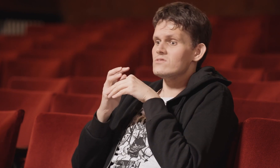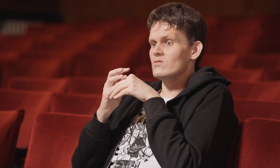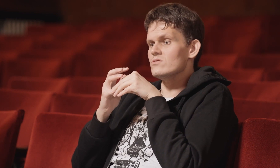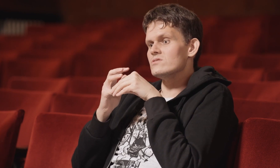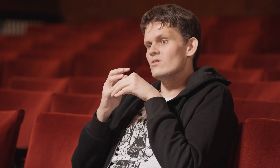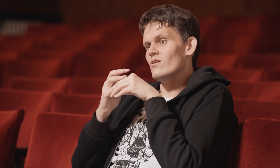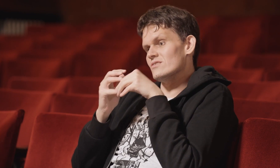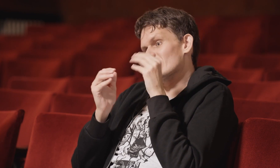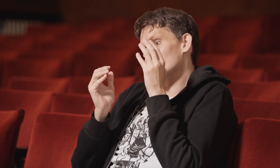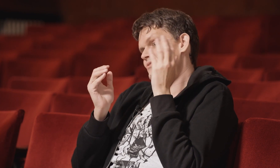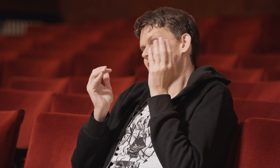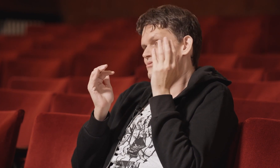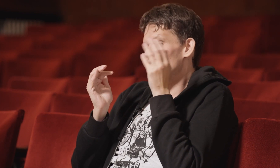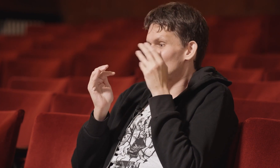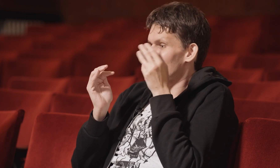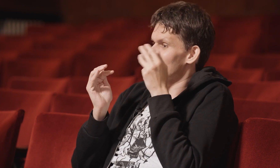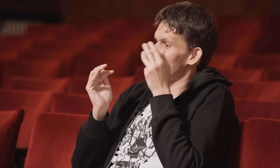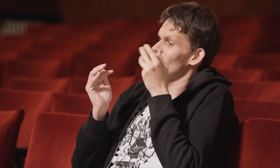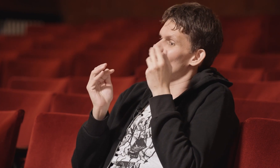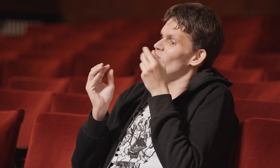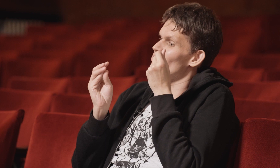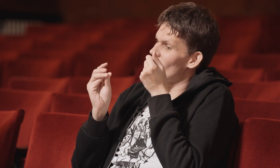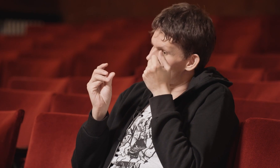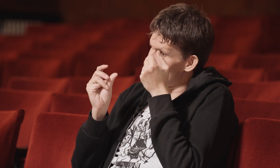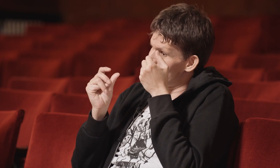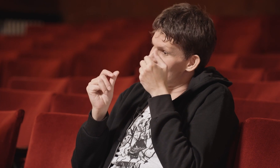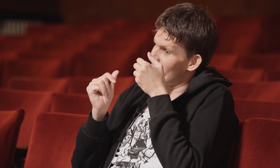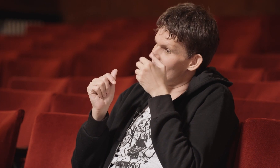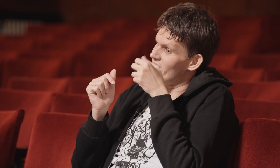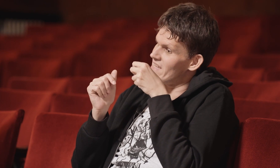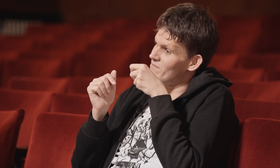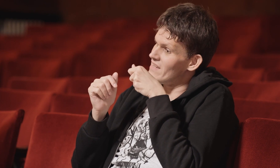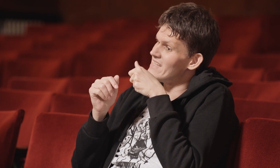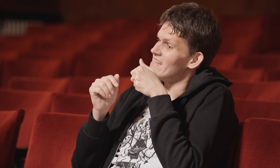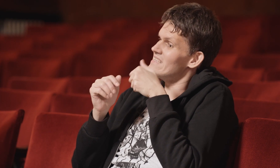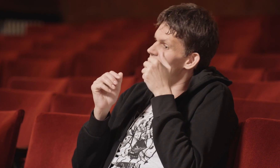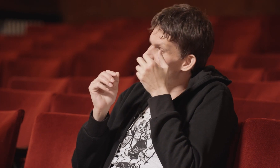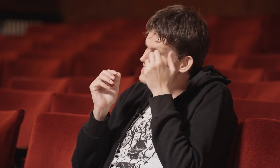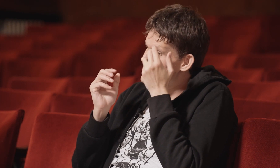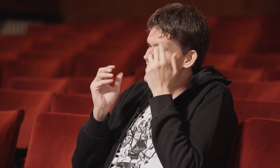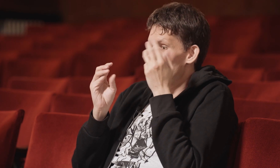So I need to look out when I leading something,